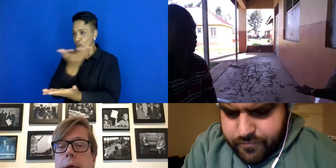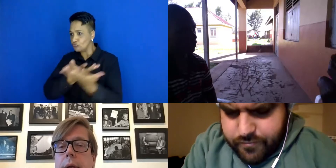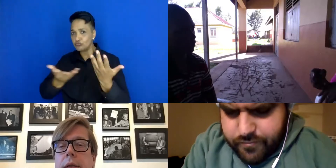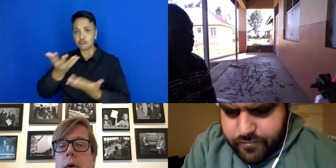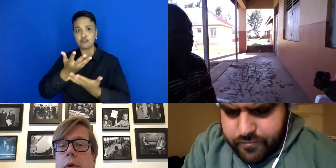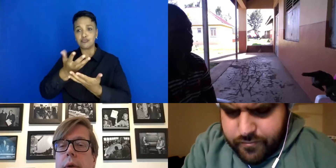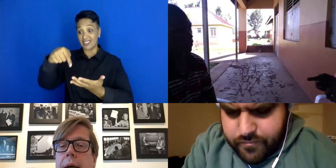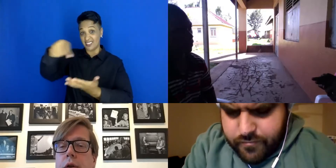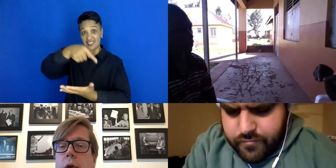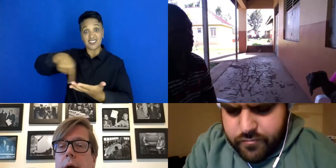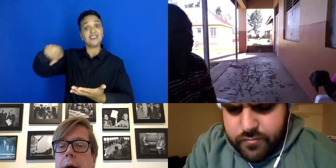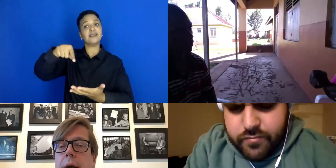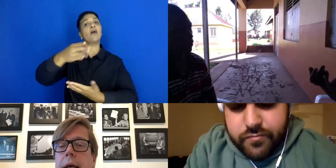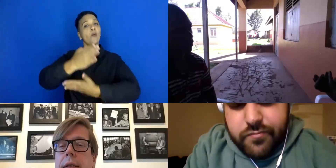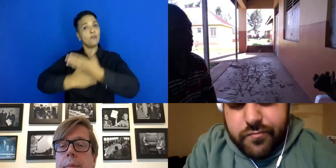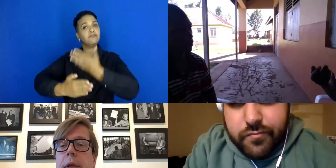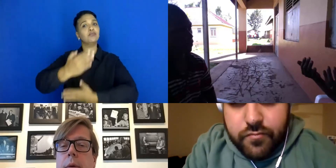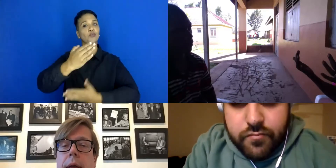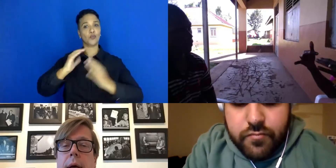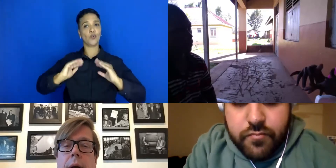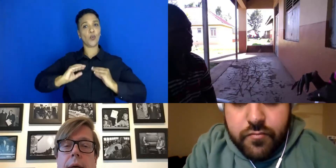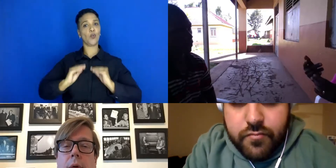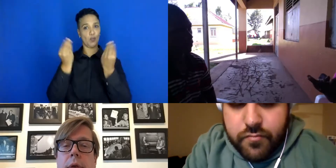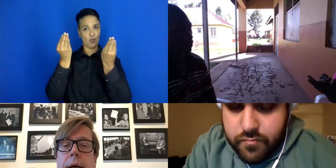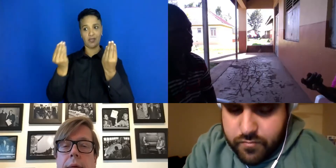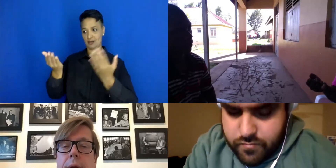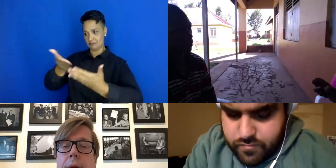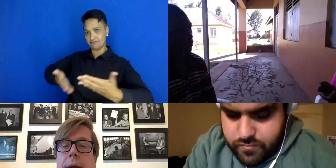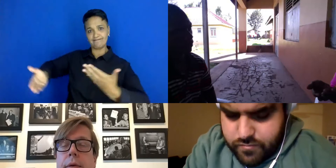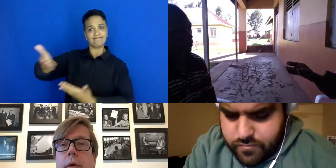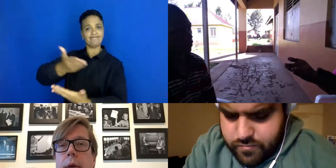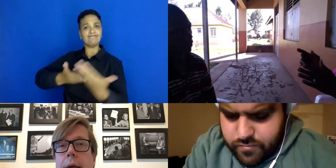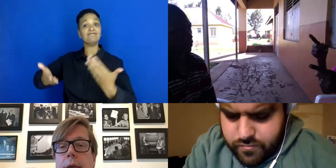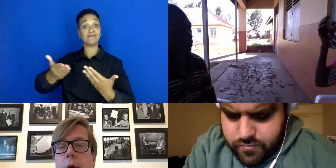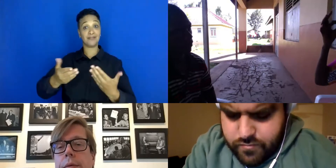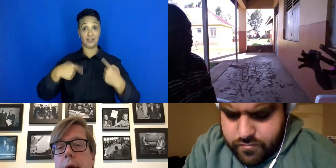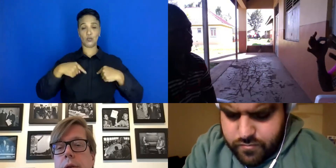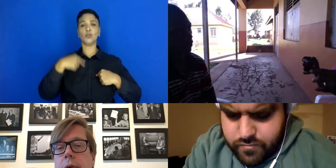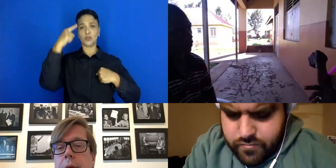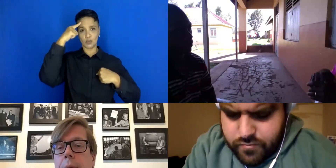this consultation and a subsequent high-level side event at the 13th conference of state